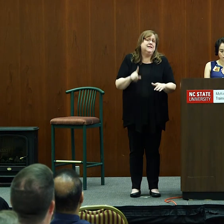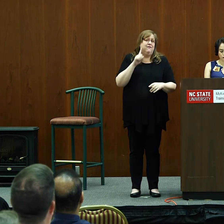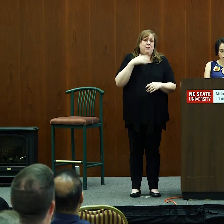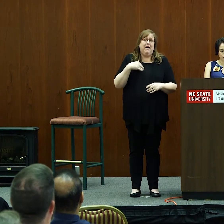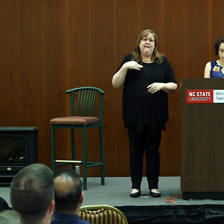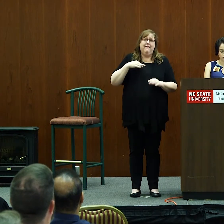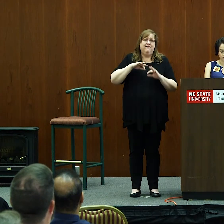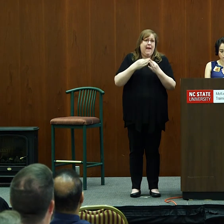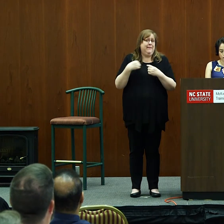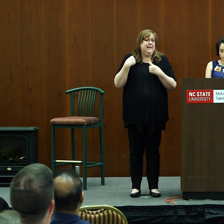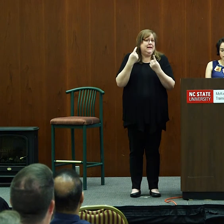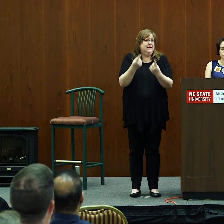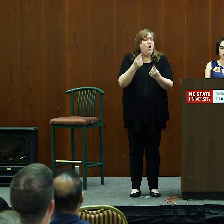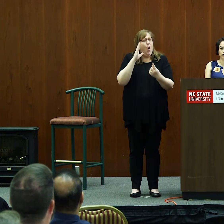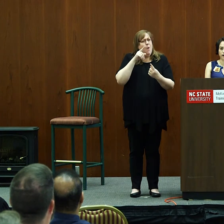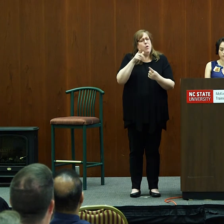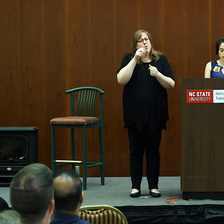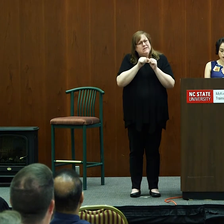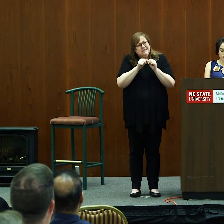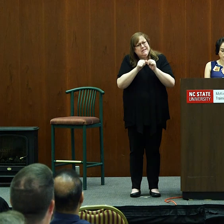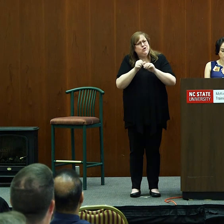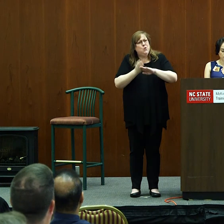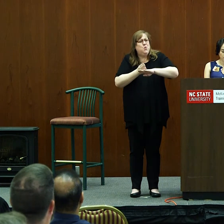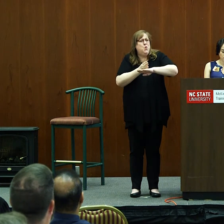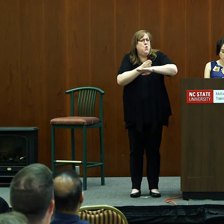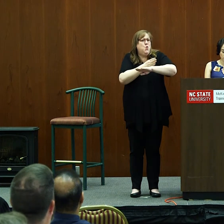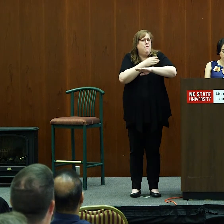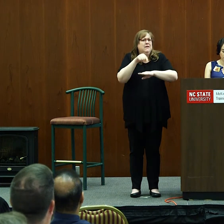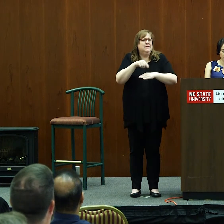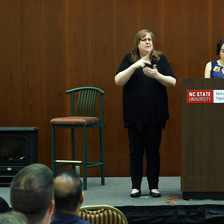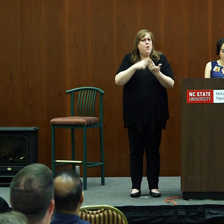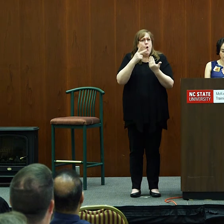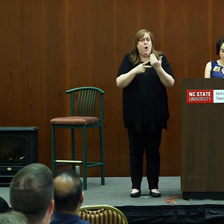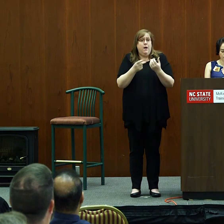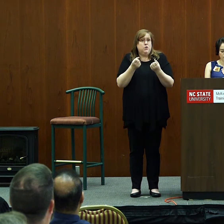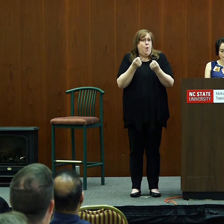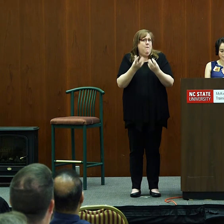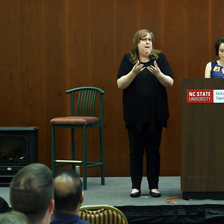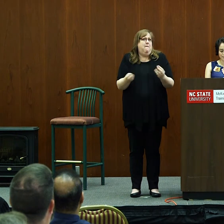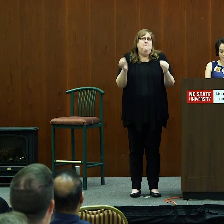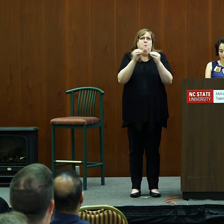continue to improve this program so many more North Carolinian families can say